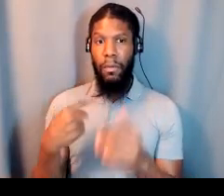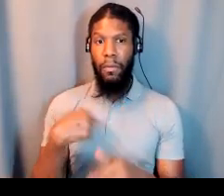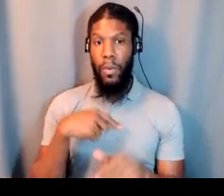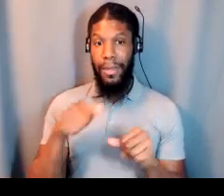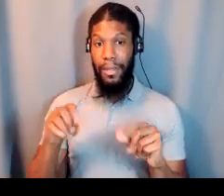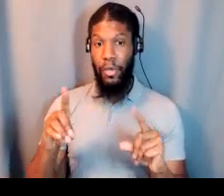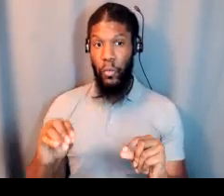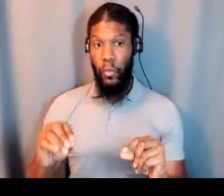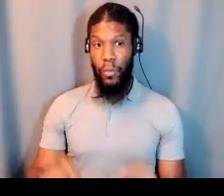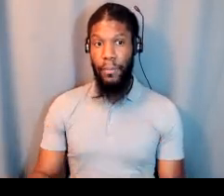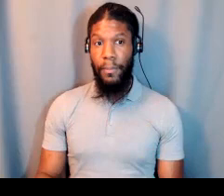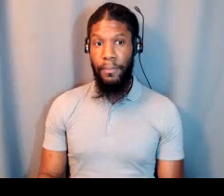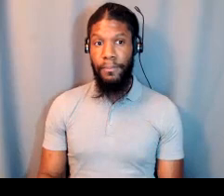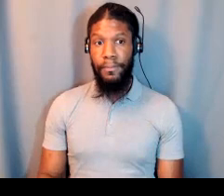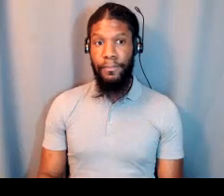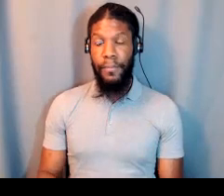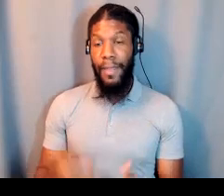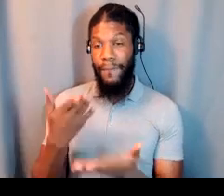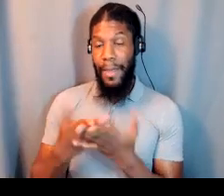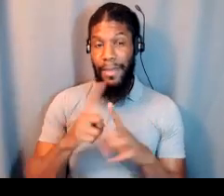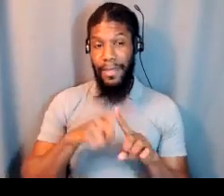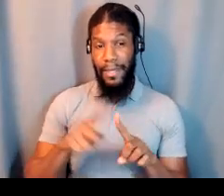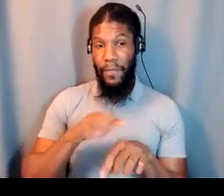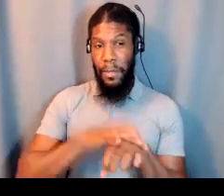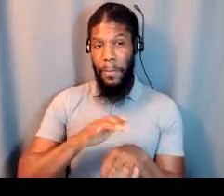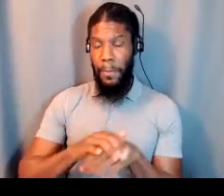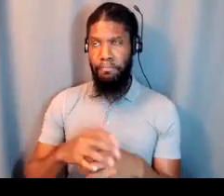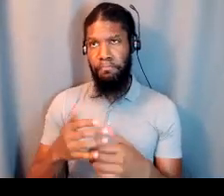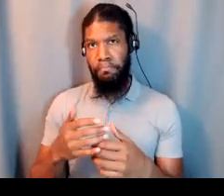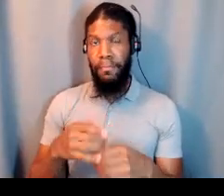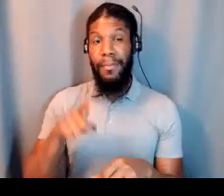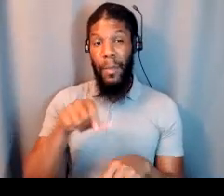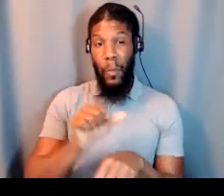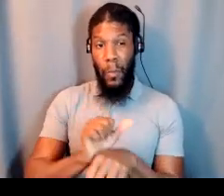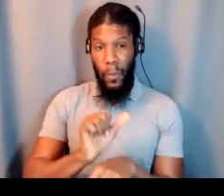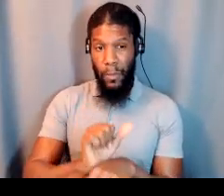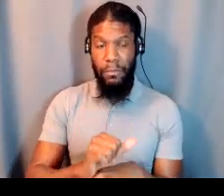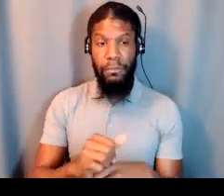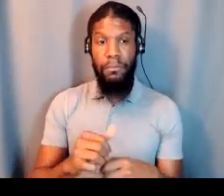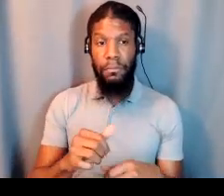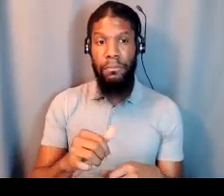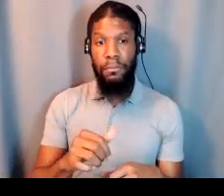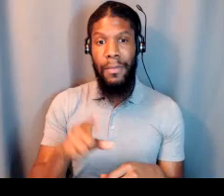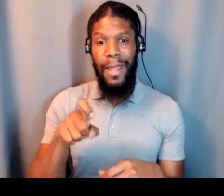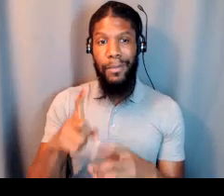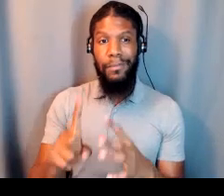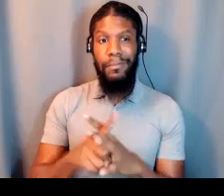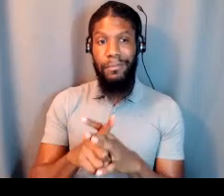to evaluate different kinds of Englishes, I really think that work has to occur within programs like writing across the curriculum,